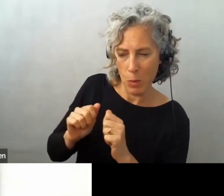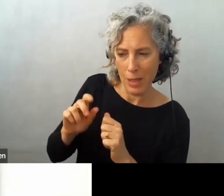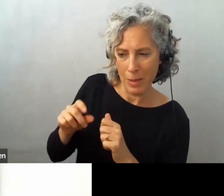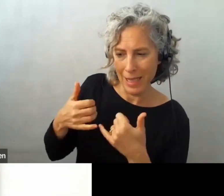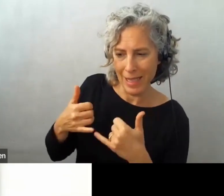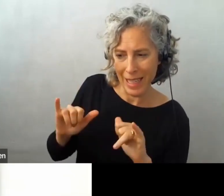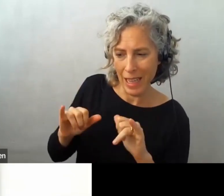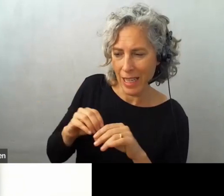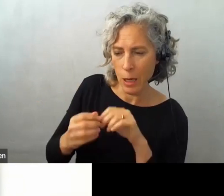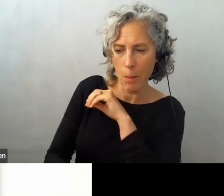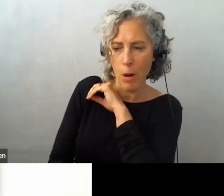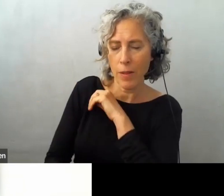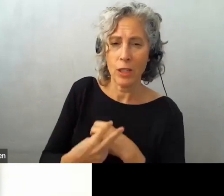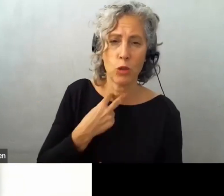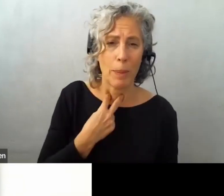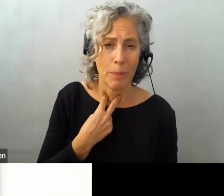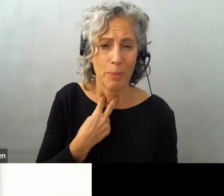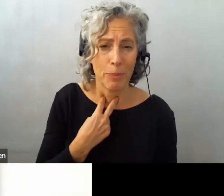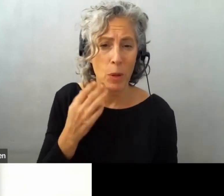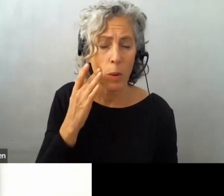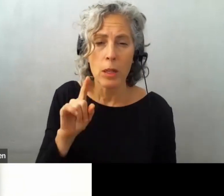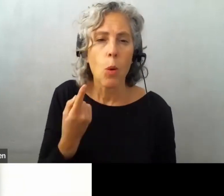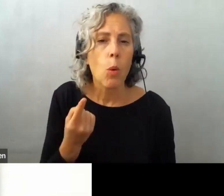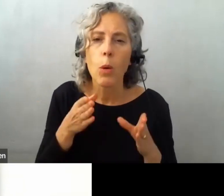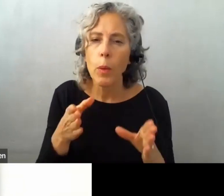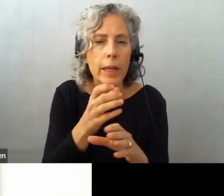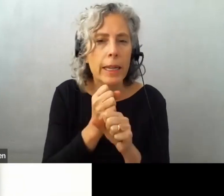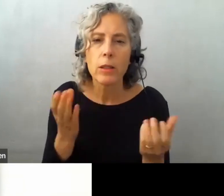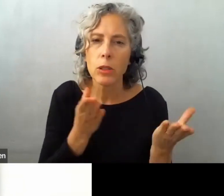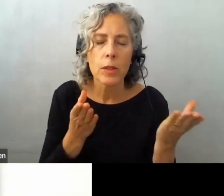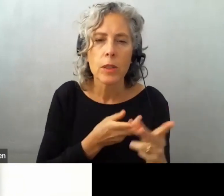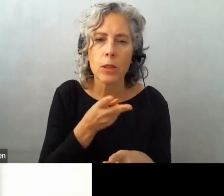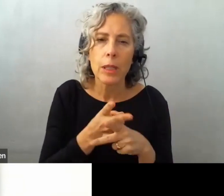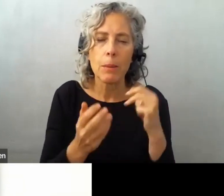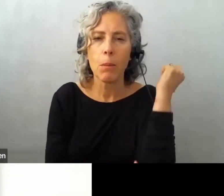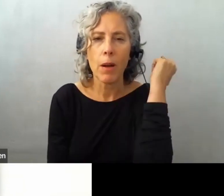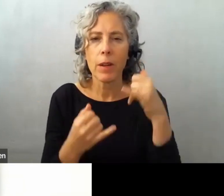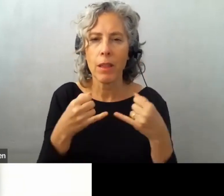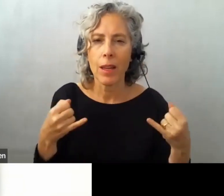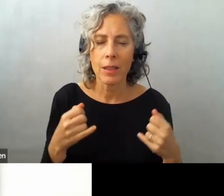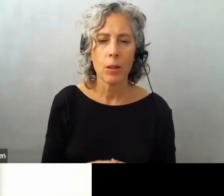poverty trap. Because it's the only way they can get services. Or a lot of disabled people get